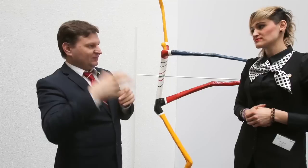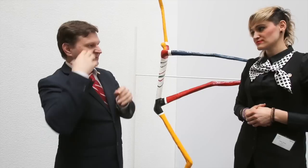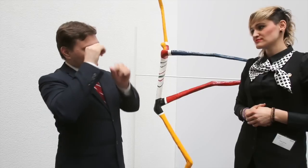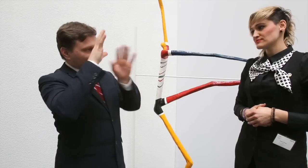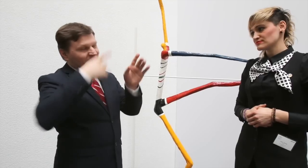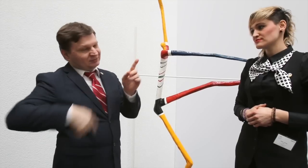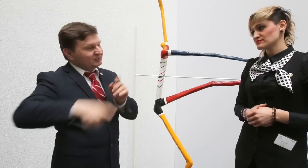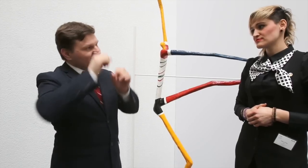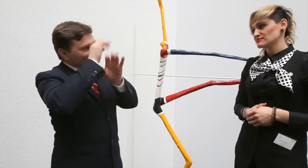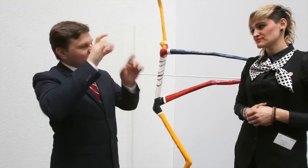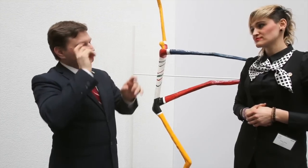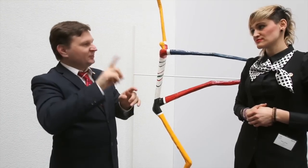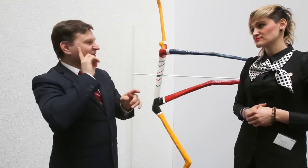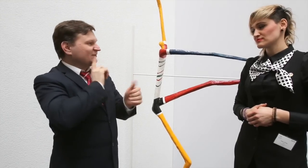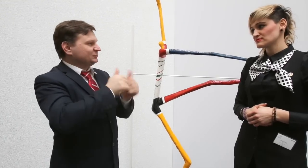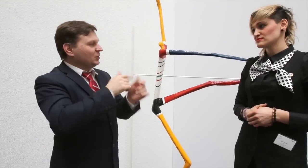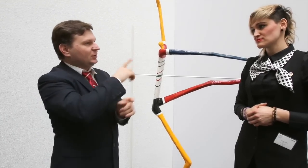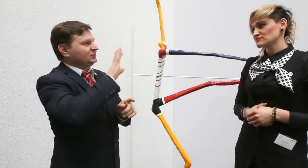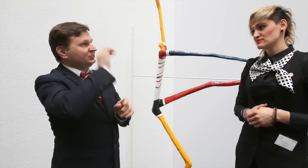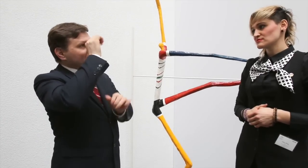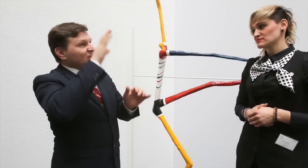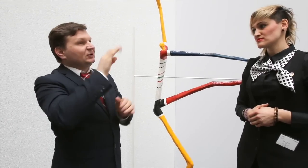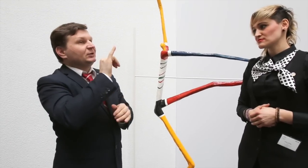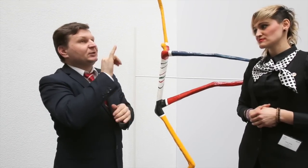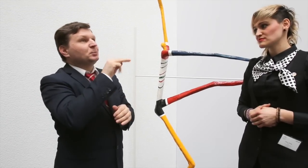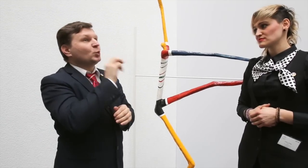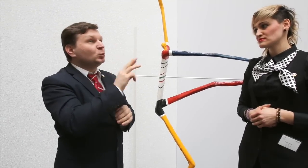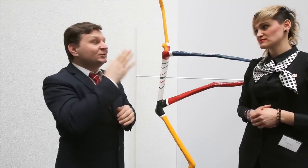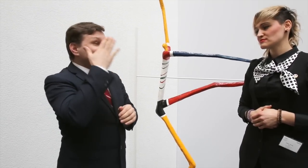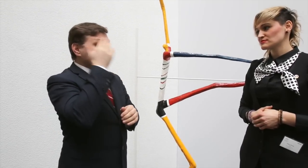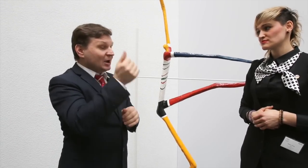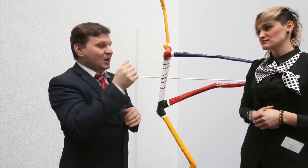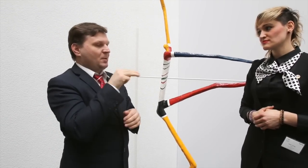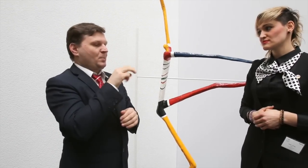before any other goals.